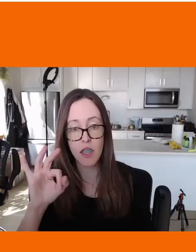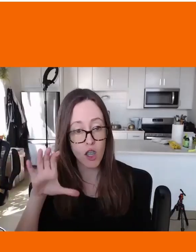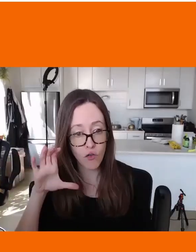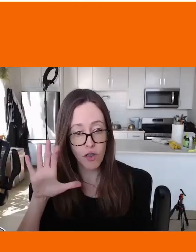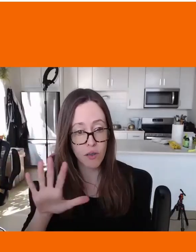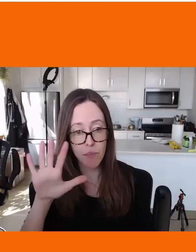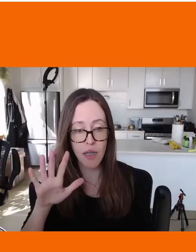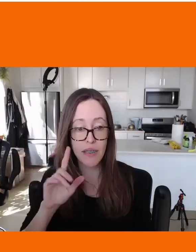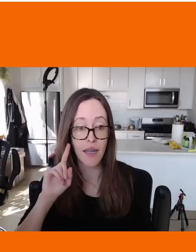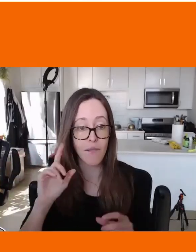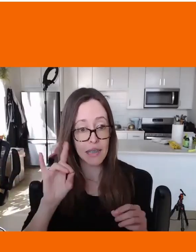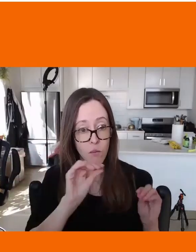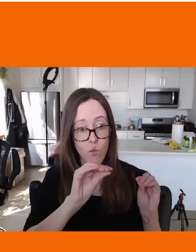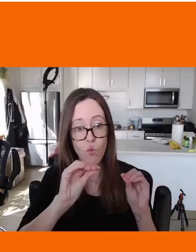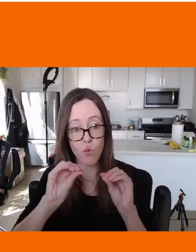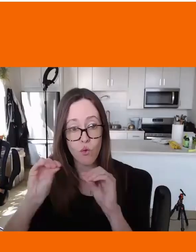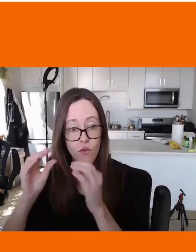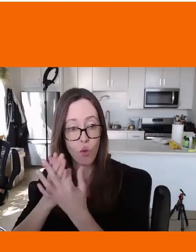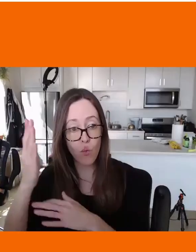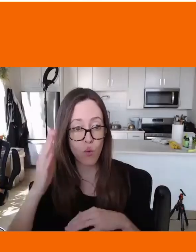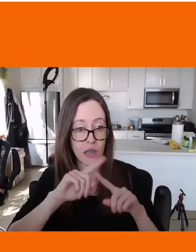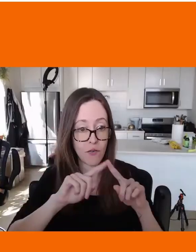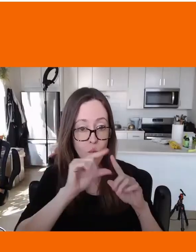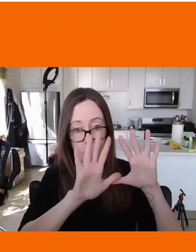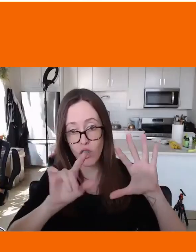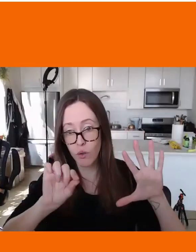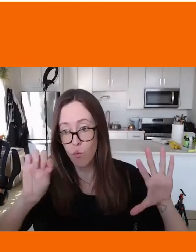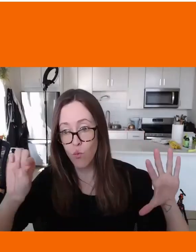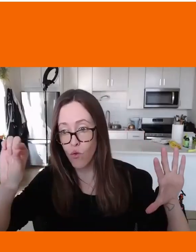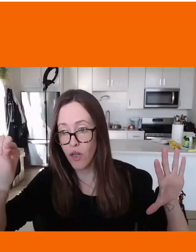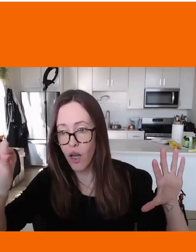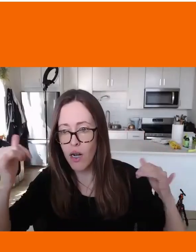Later on in the 1900s, deafness moved in its semantic meeting,